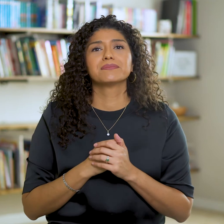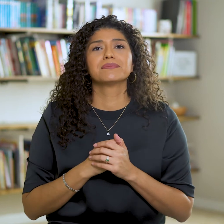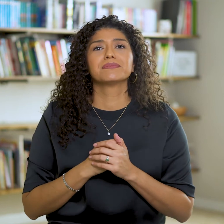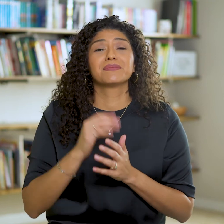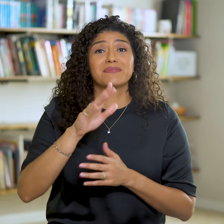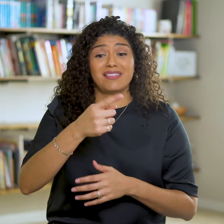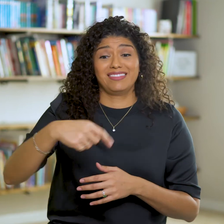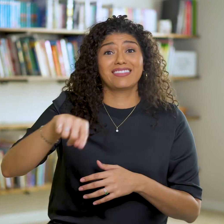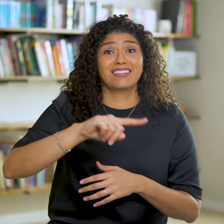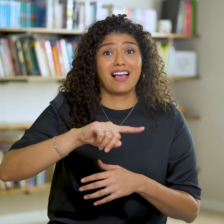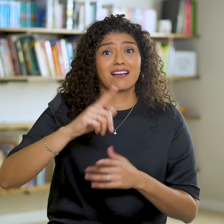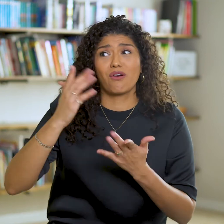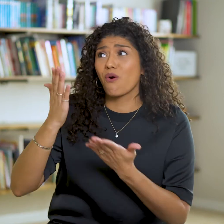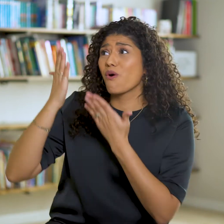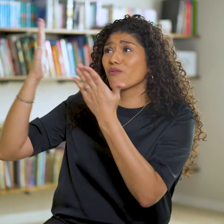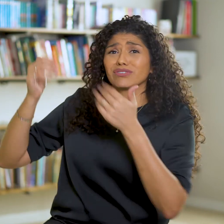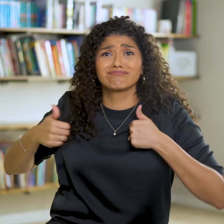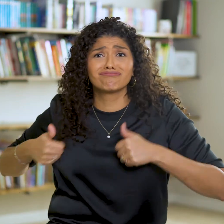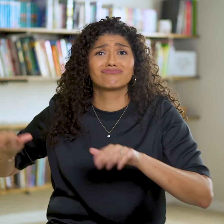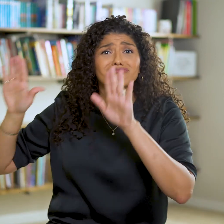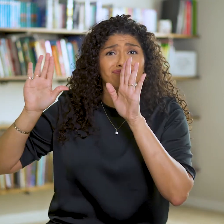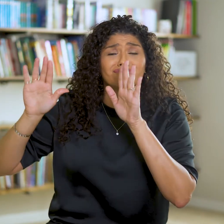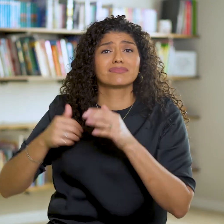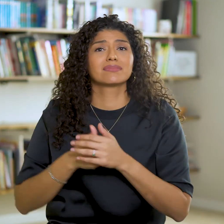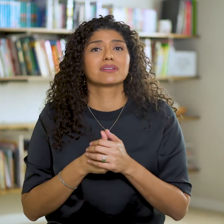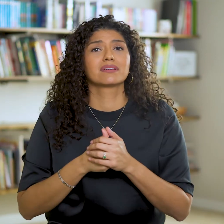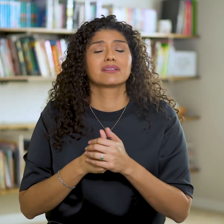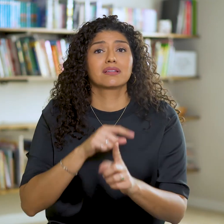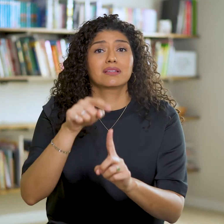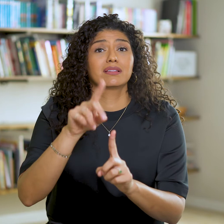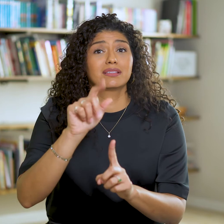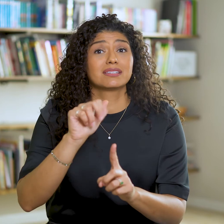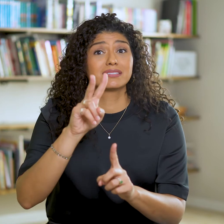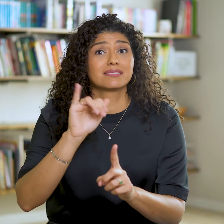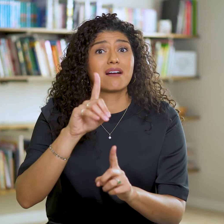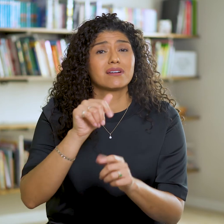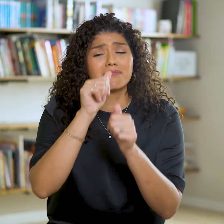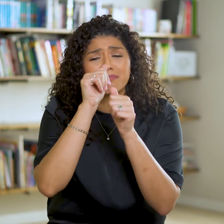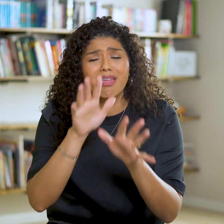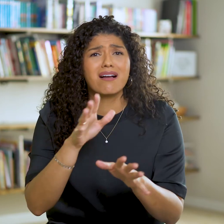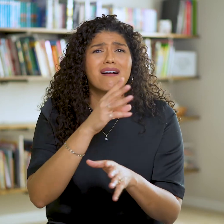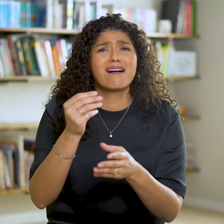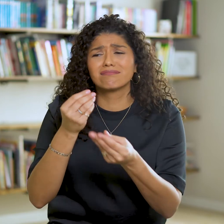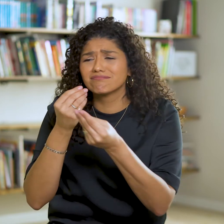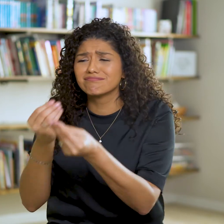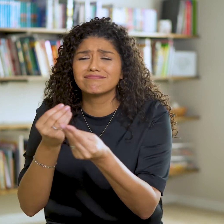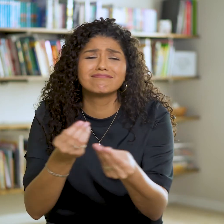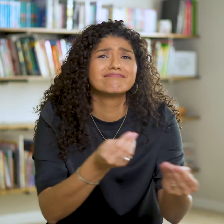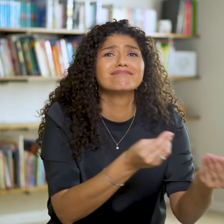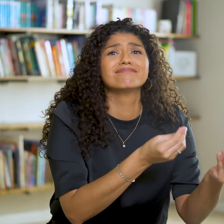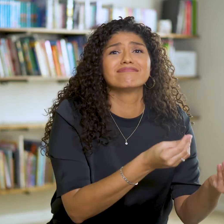They offer sacrifices, and David blesses and feeds them,